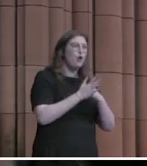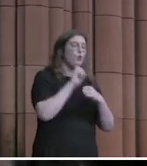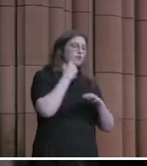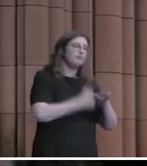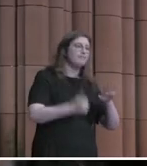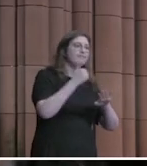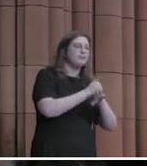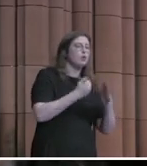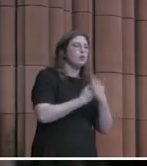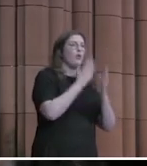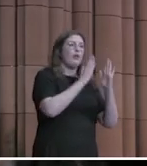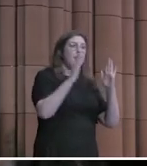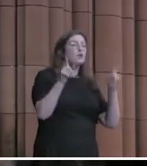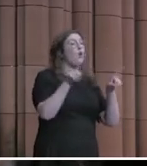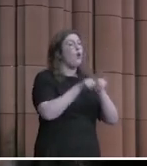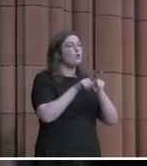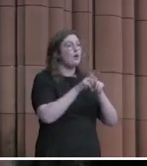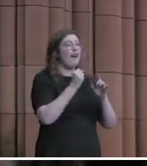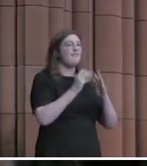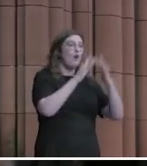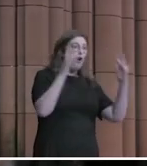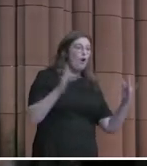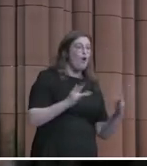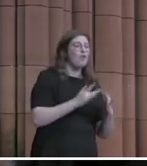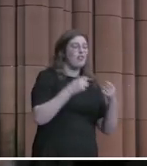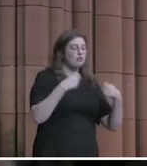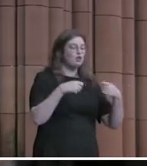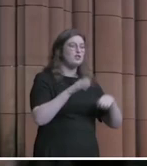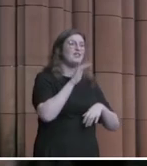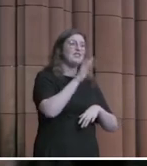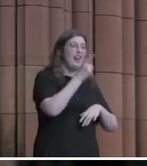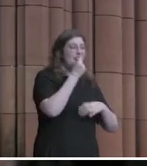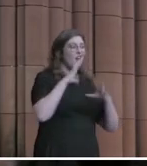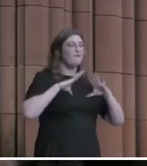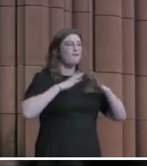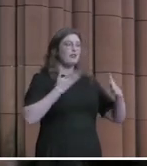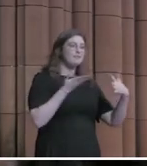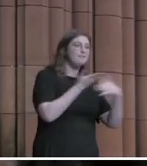of library material, making it freely accessible online, all increased public accessibility.